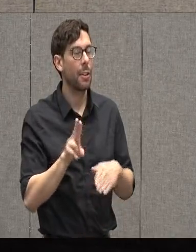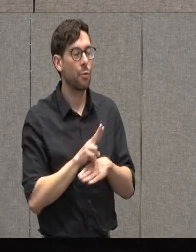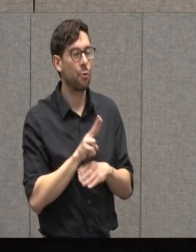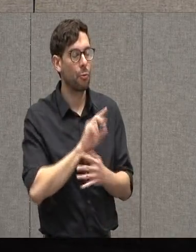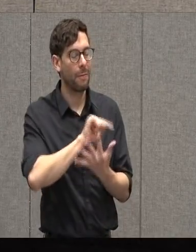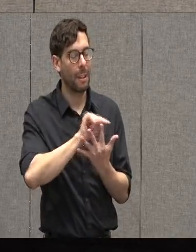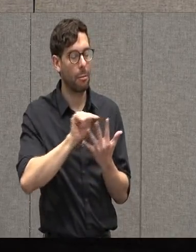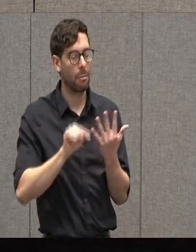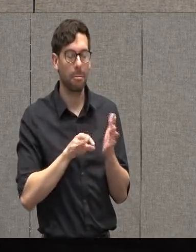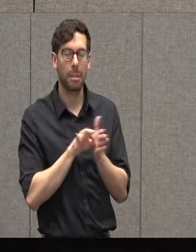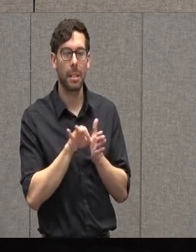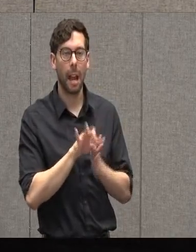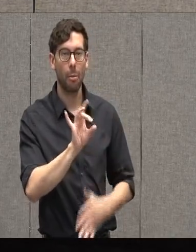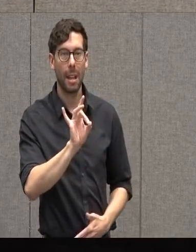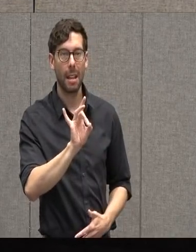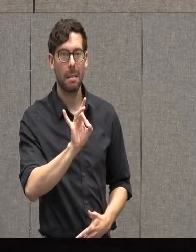So that'd be 12,